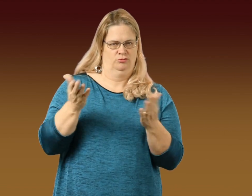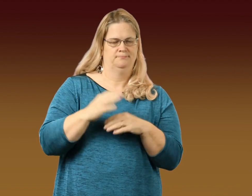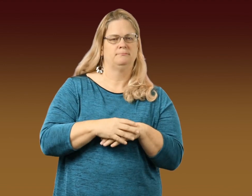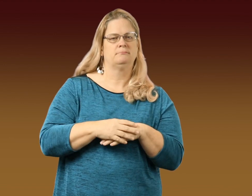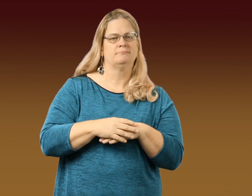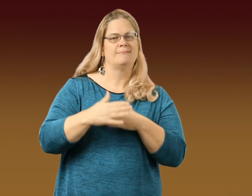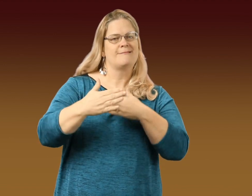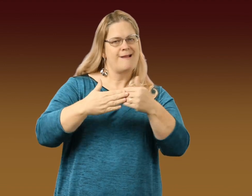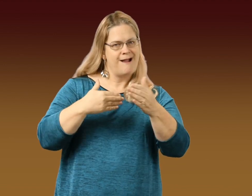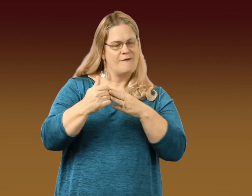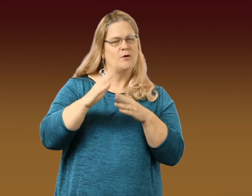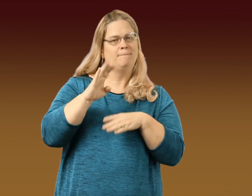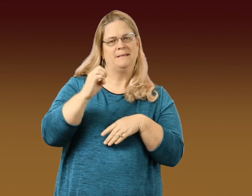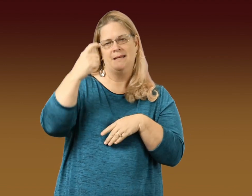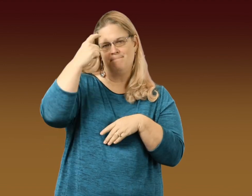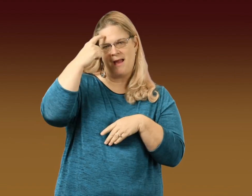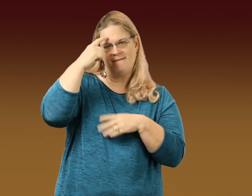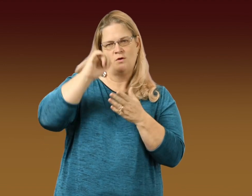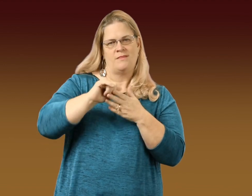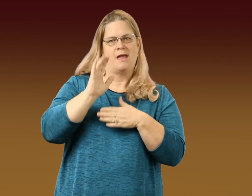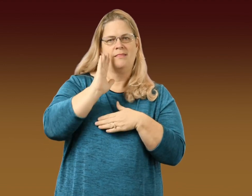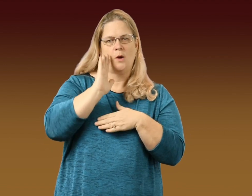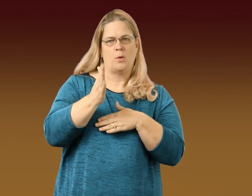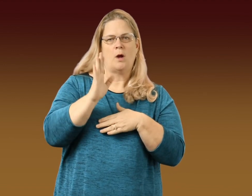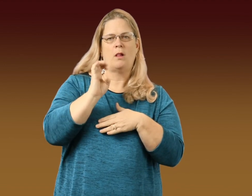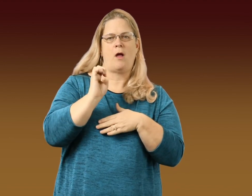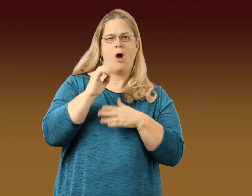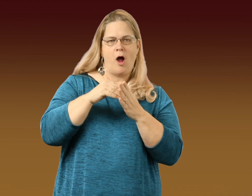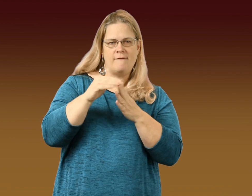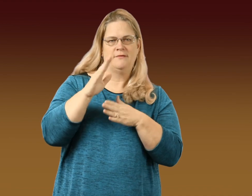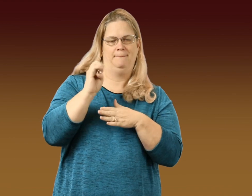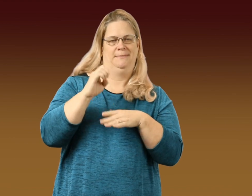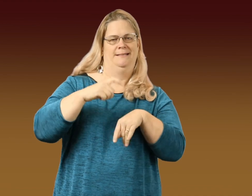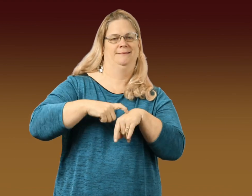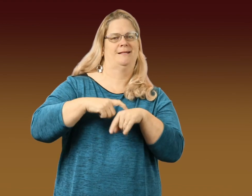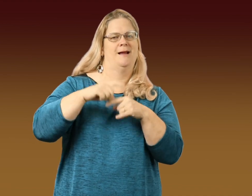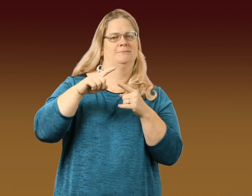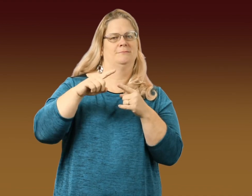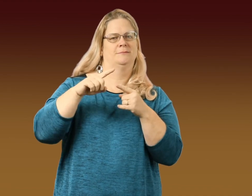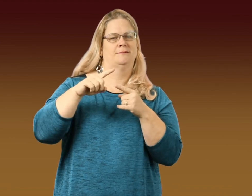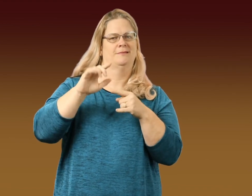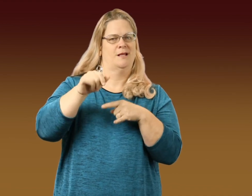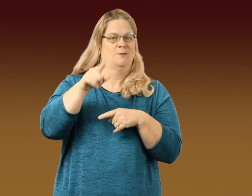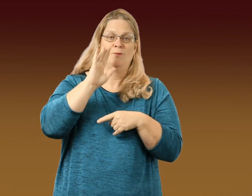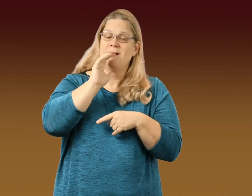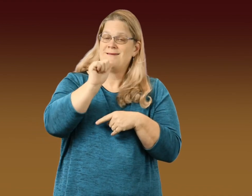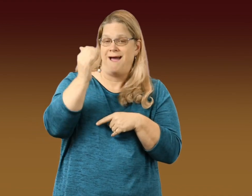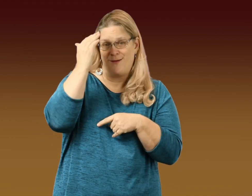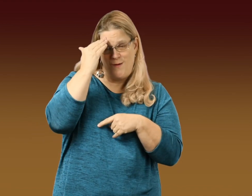However, be mindful that there will often be times in which you will not know if any